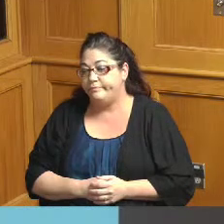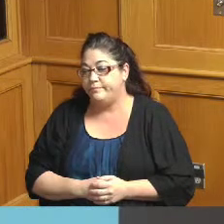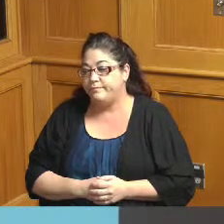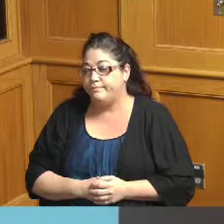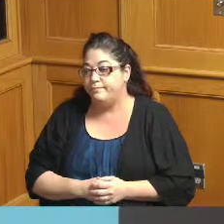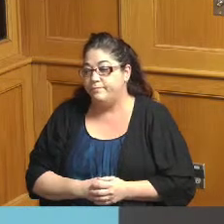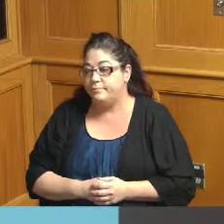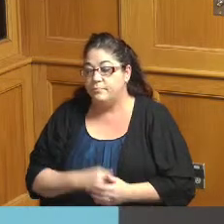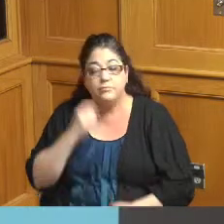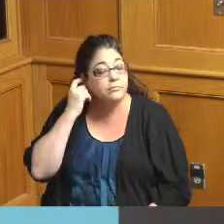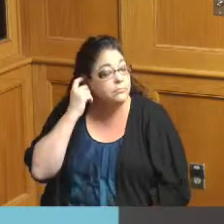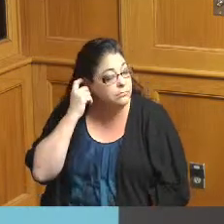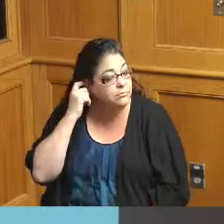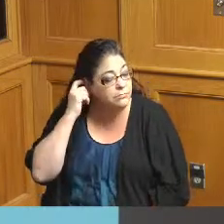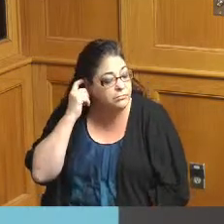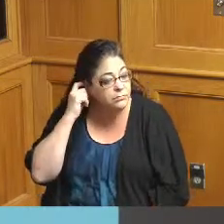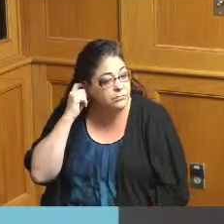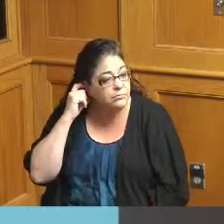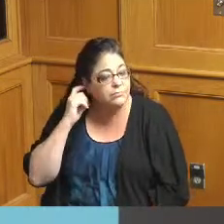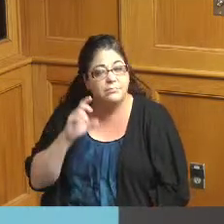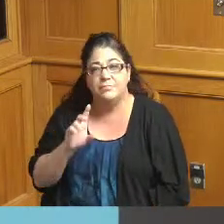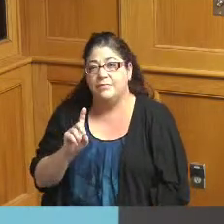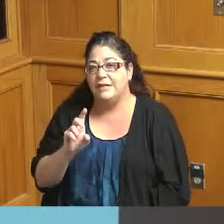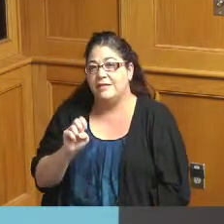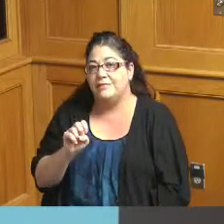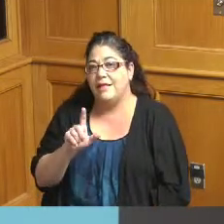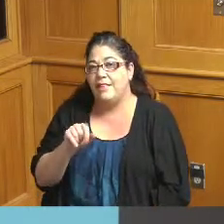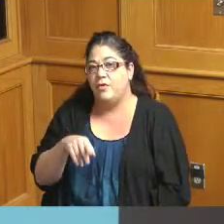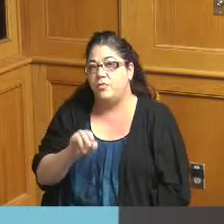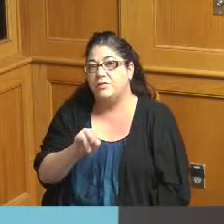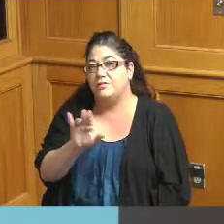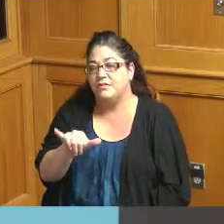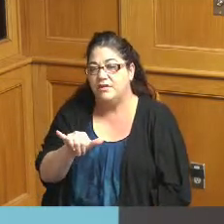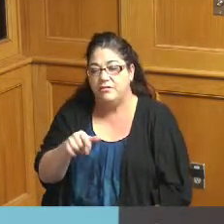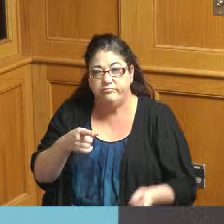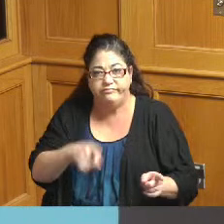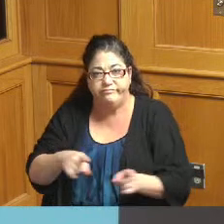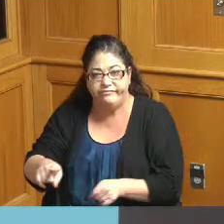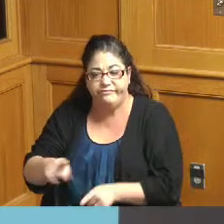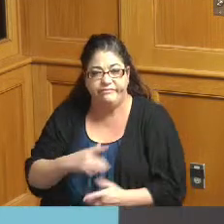I want to talk very briefly about delinquency Trends and less that you I mean you probably